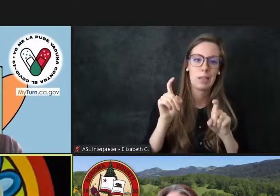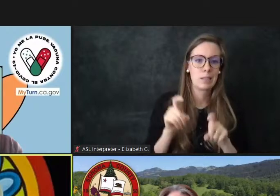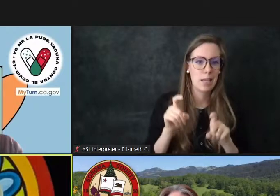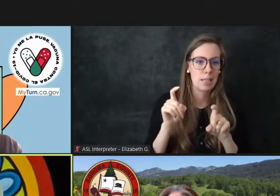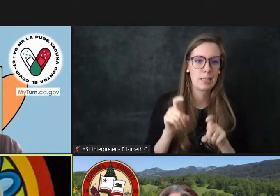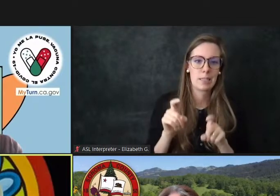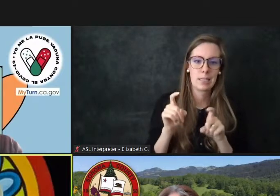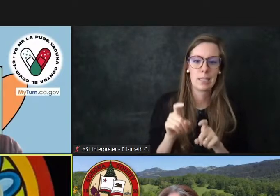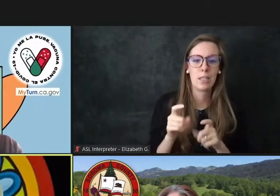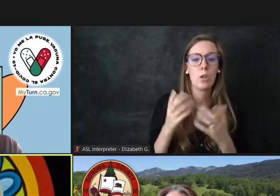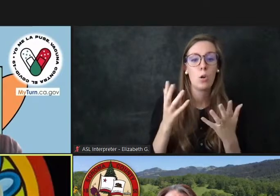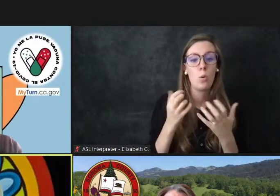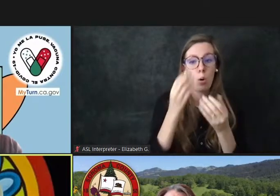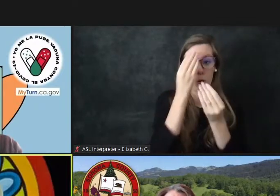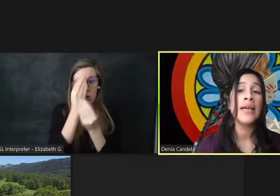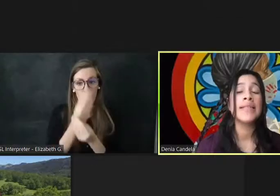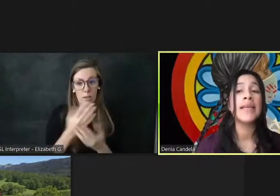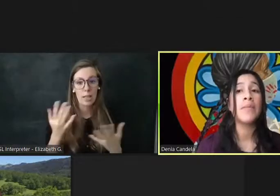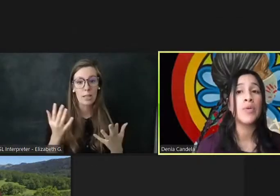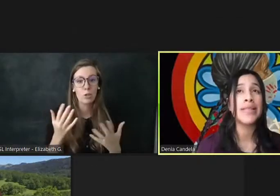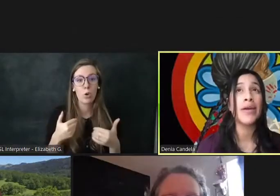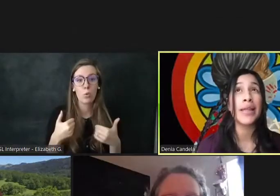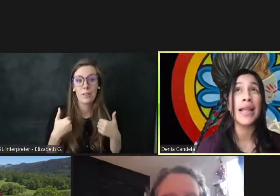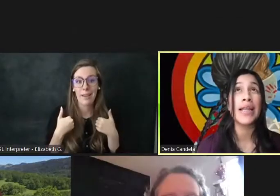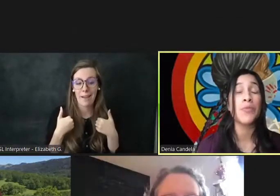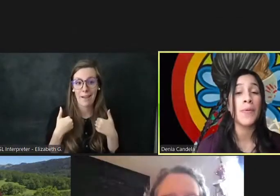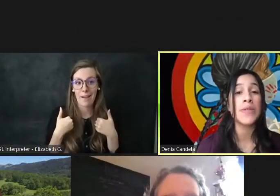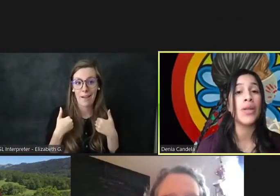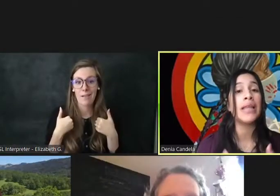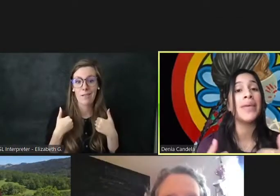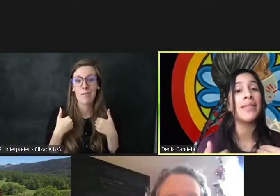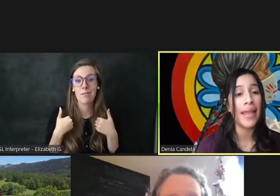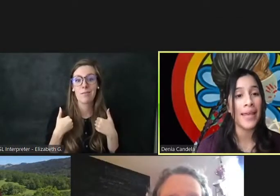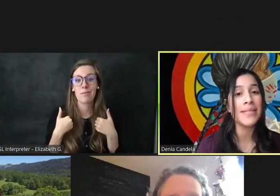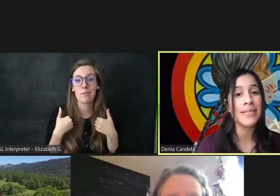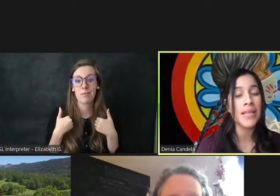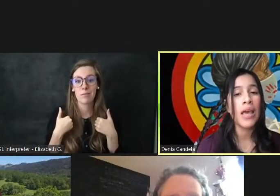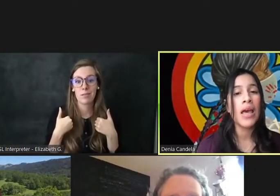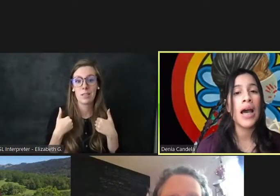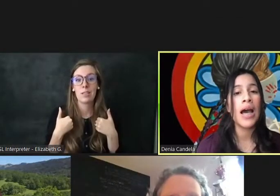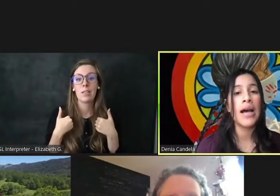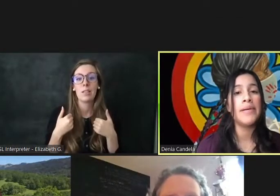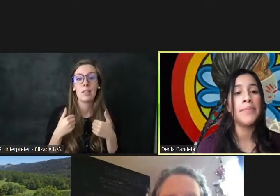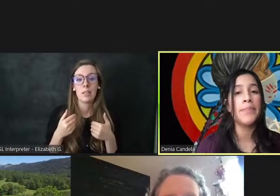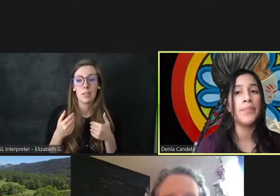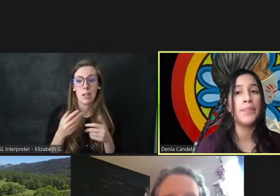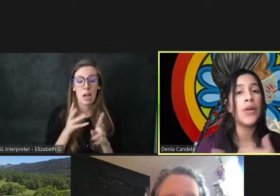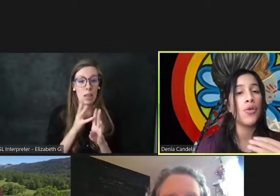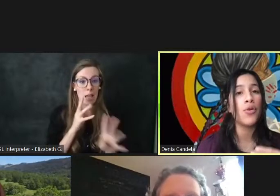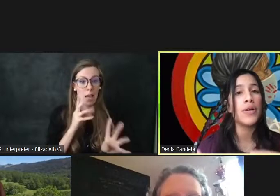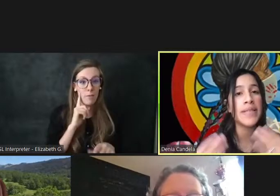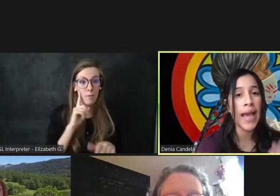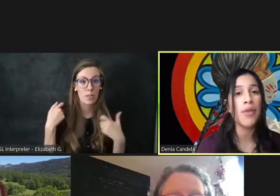We want to let everybody know that we have line in Spanish only, so we know that the testing is limited.